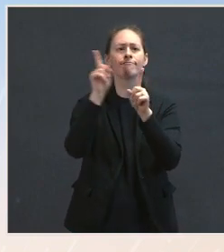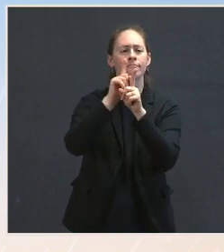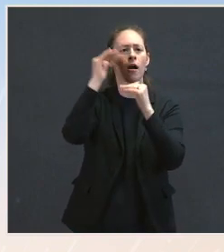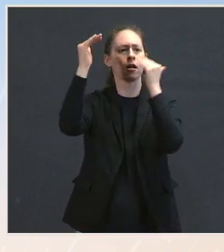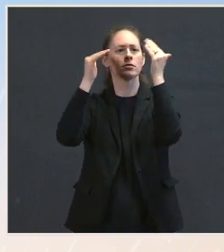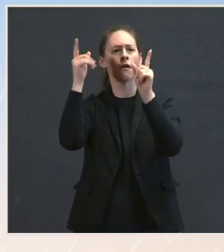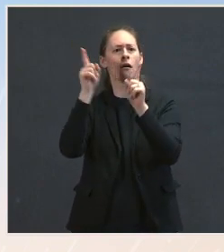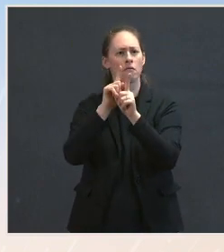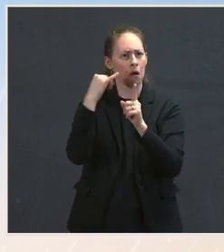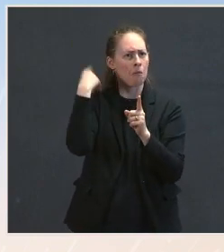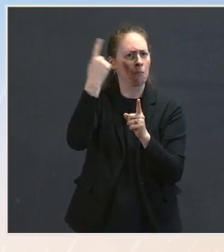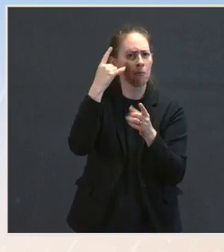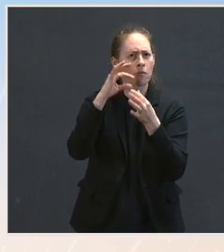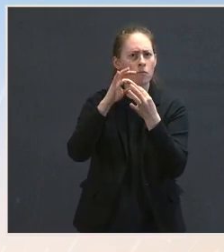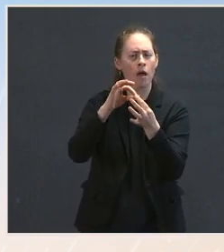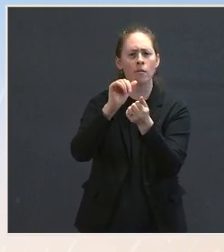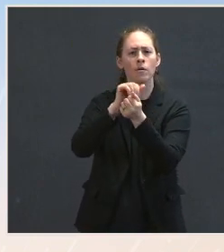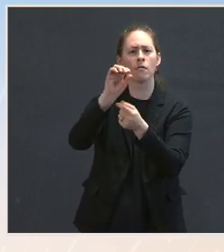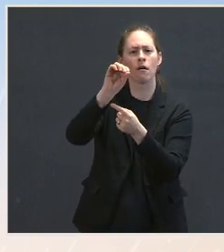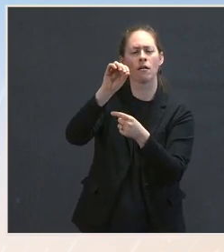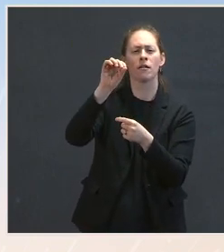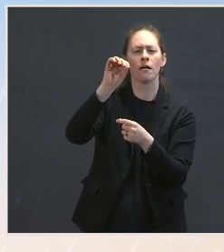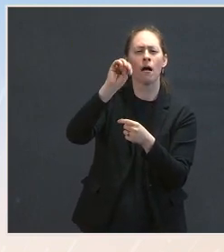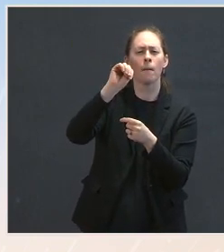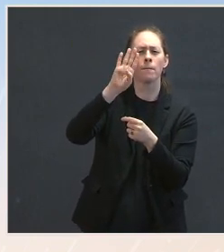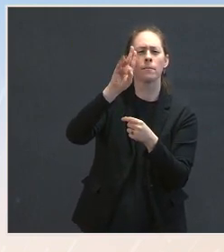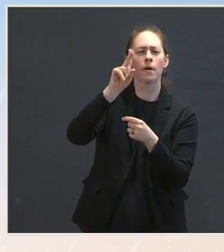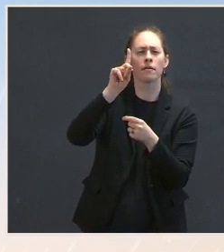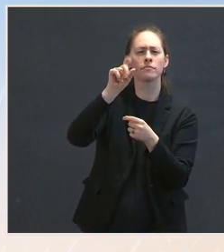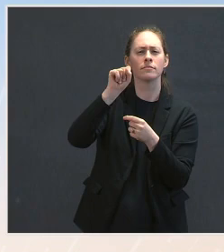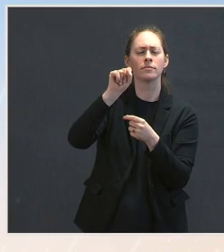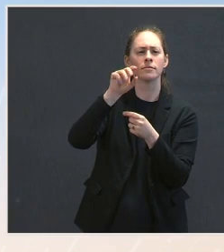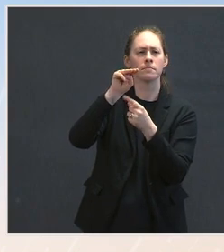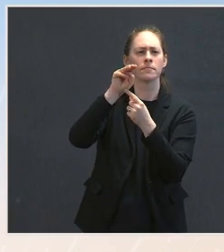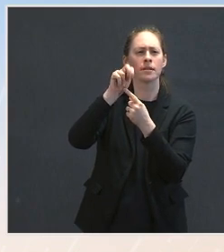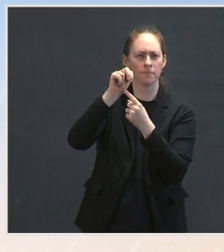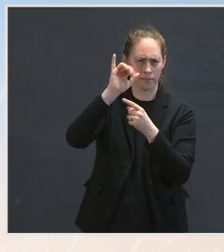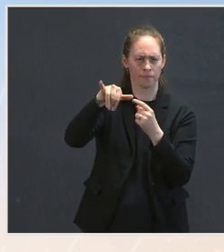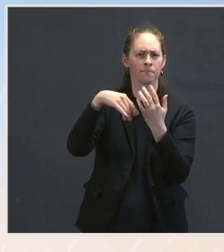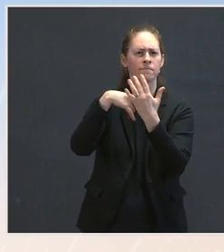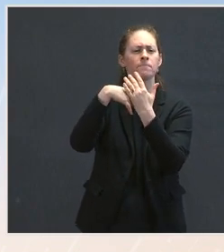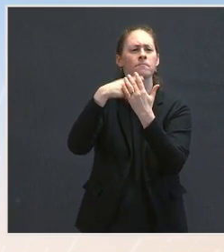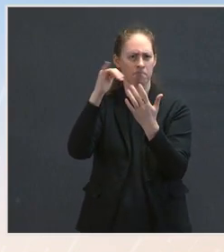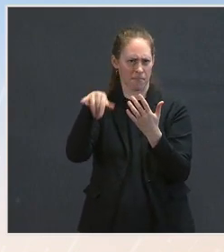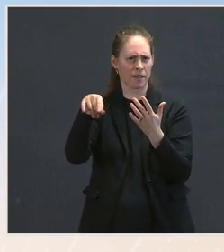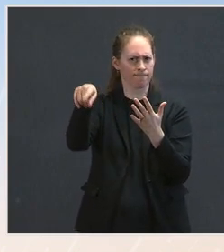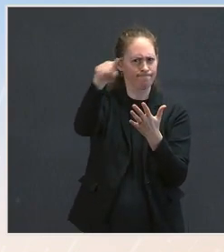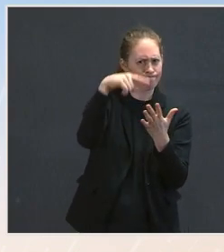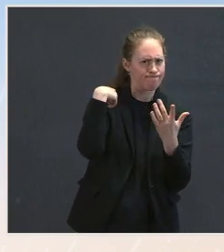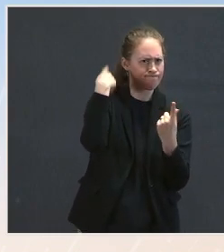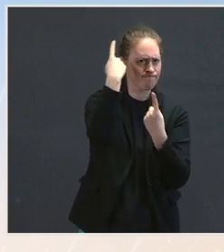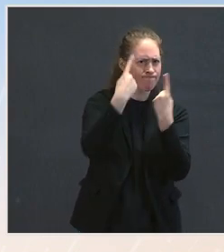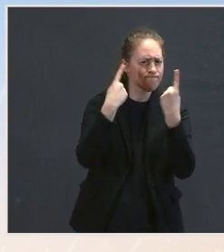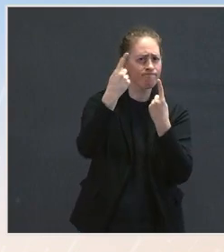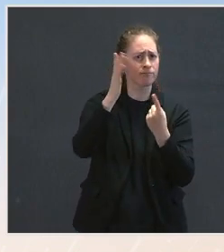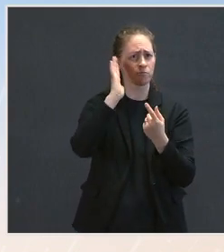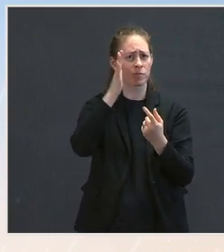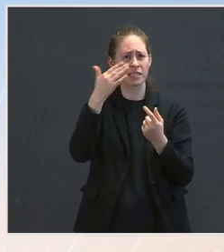This has been proposed by Congressional Progressive Caucus Chair Pramila Jayapal. This person would be able to go in